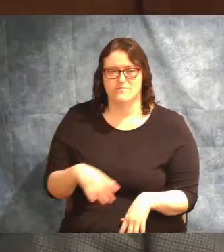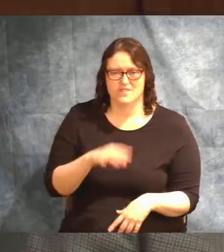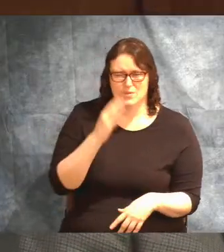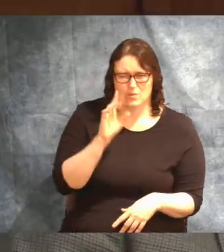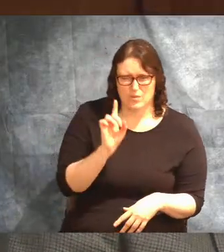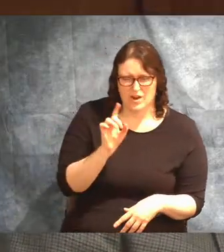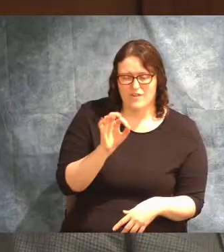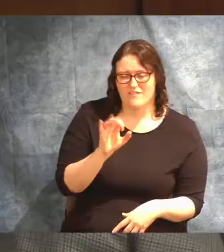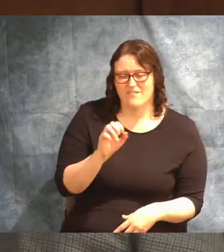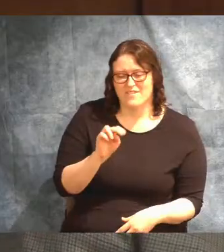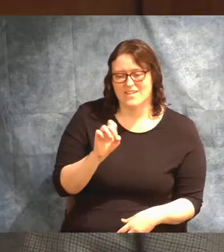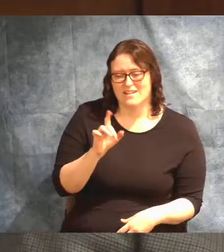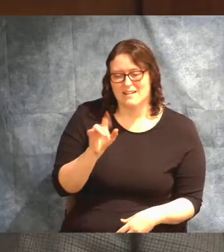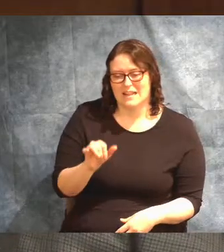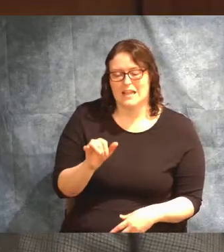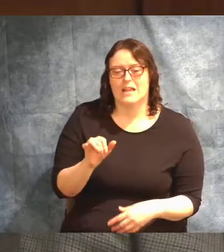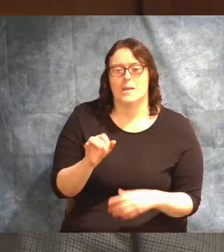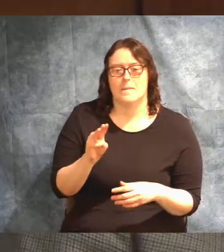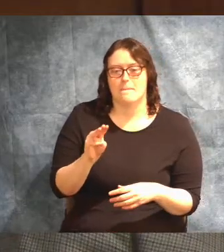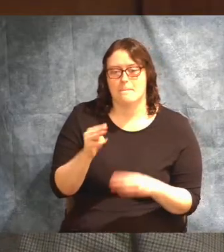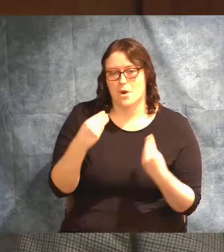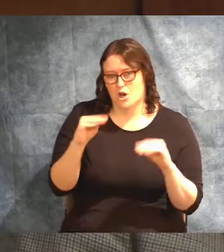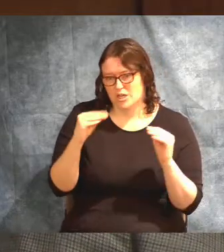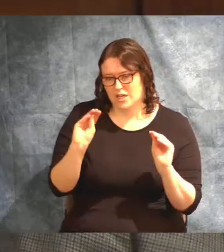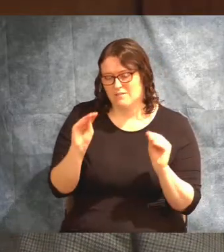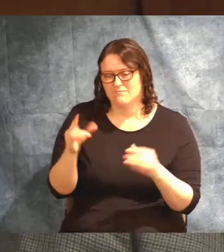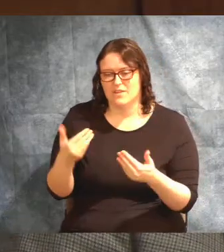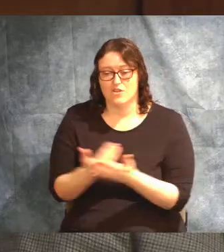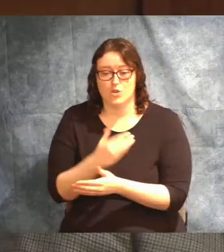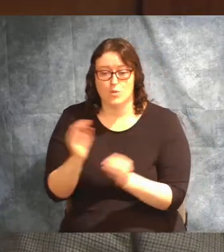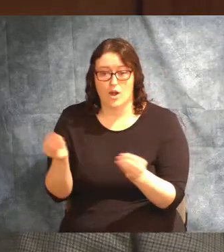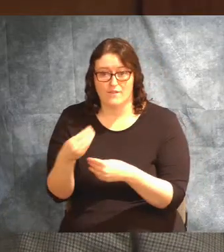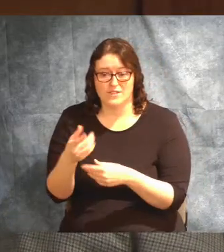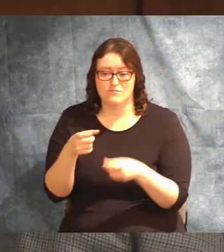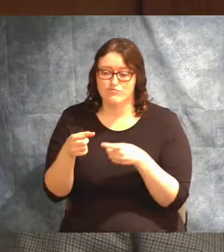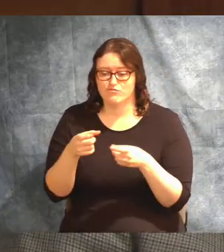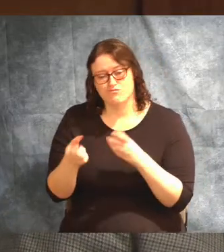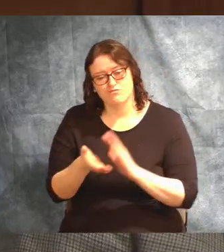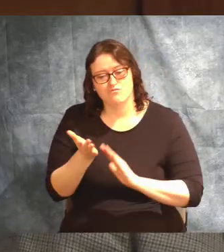new offices over there to continue to do the good work. So thank you to them for the invitation for